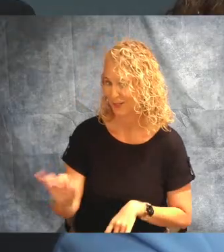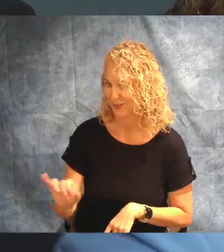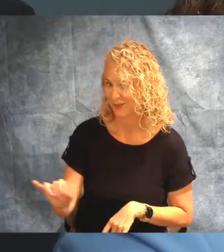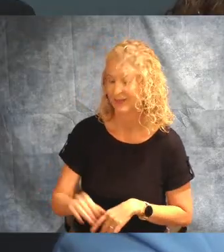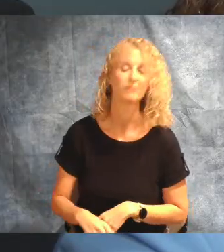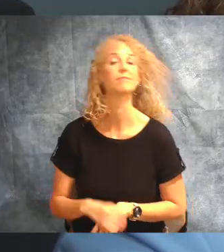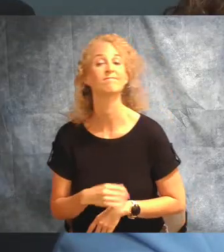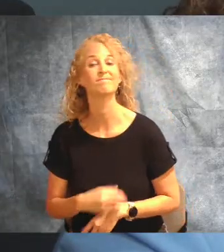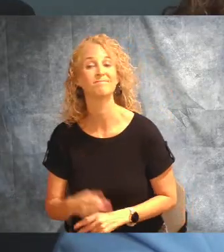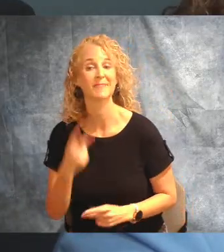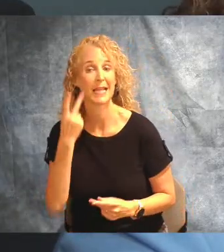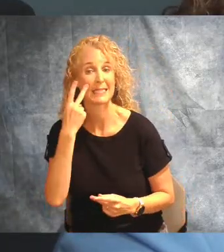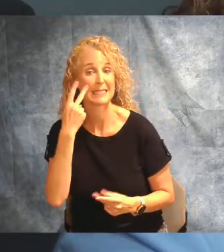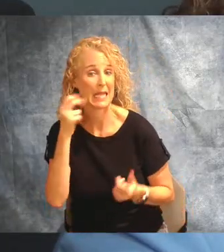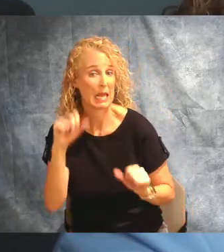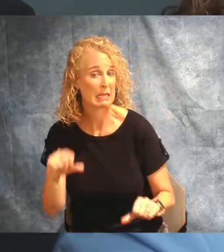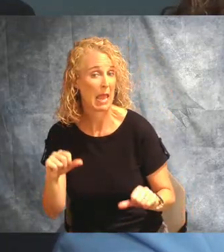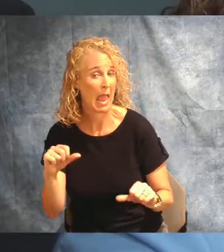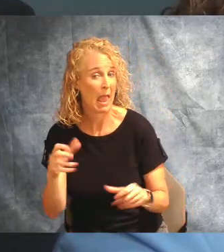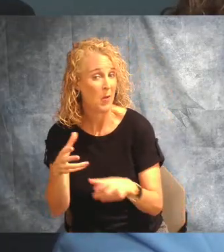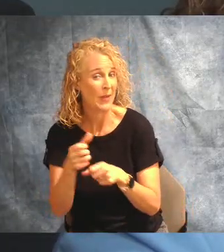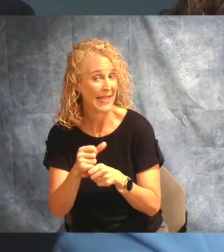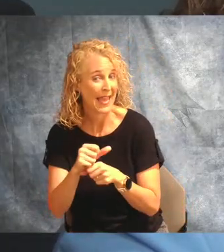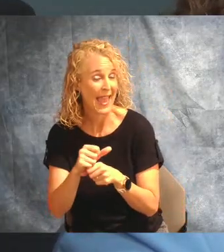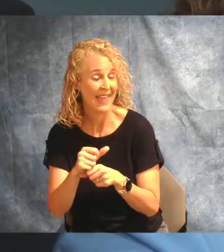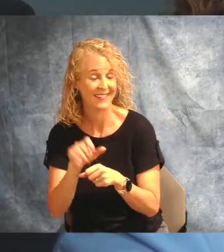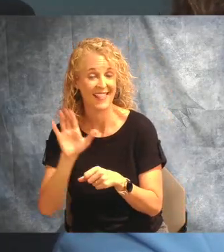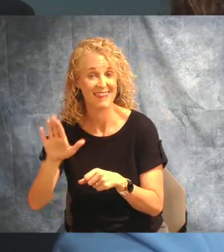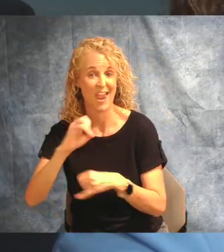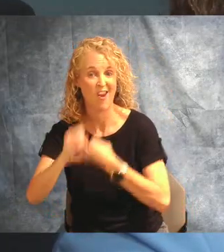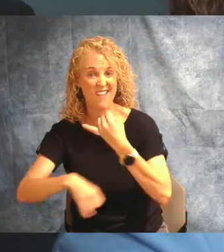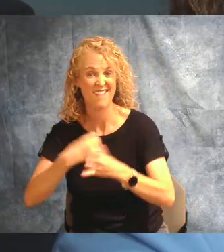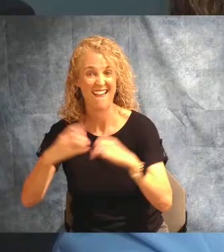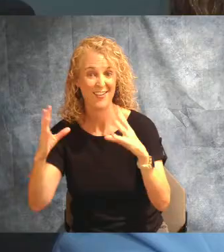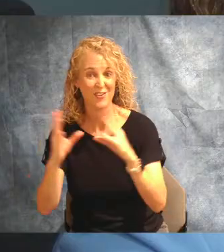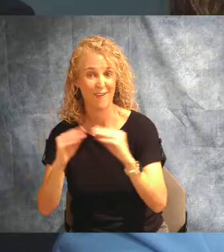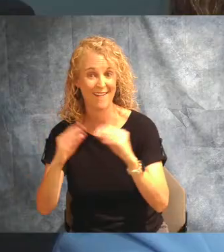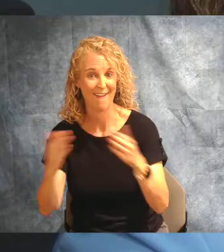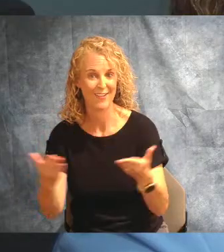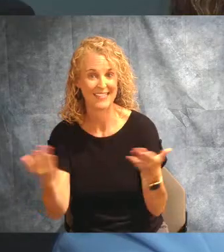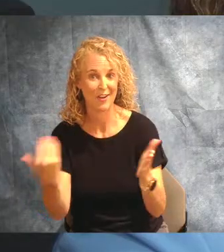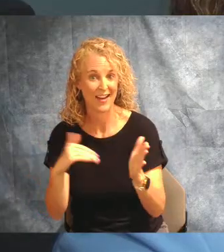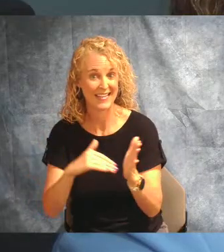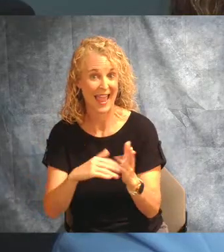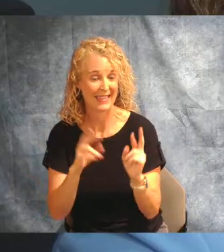try to see if we can seal the deal and bring their international convention back, but uh, we